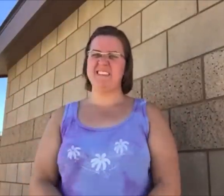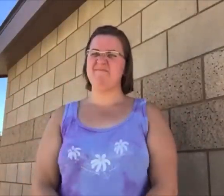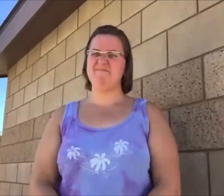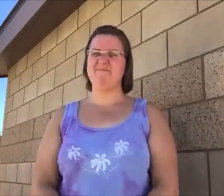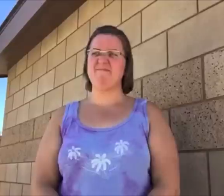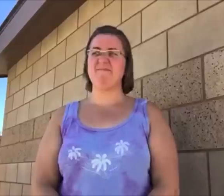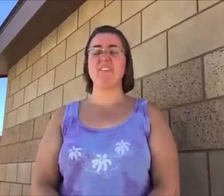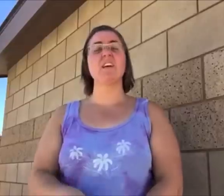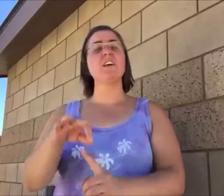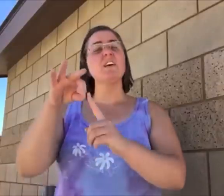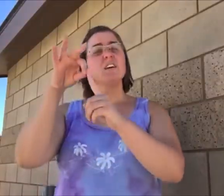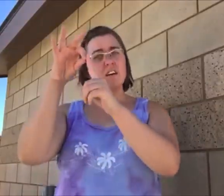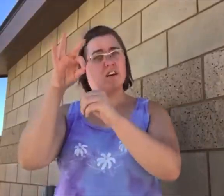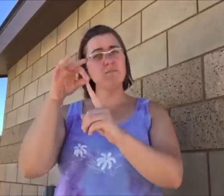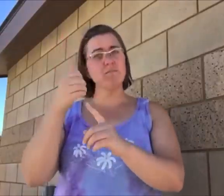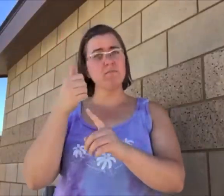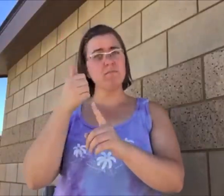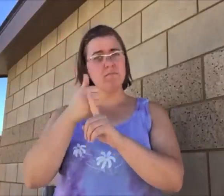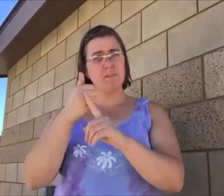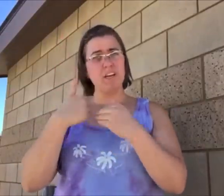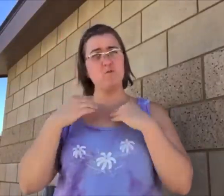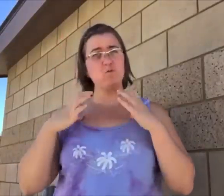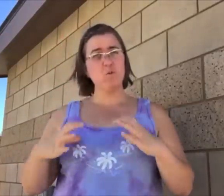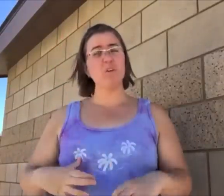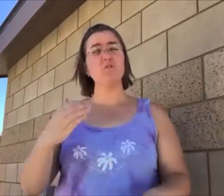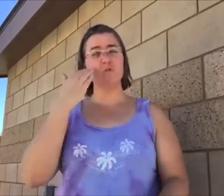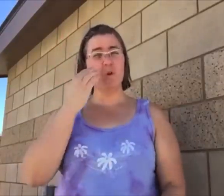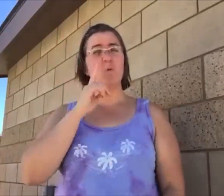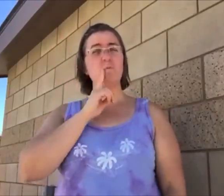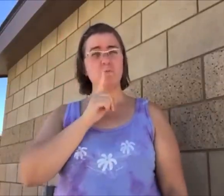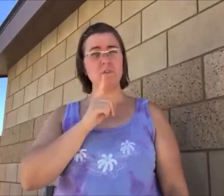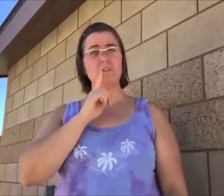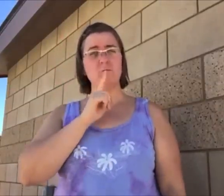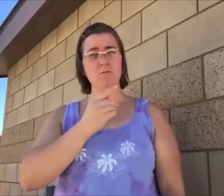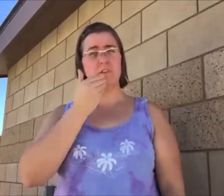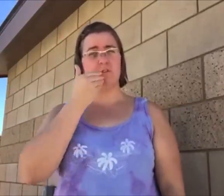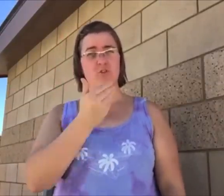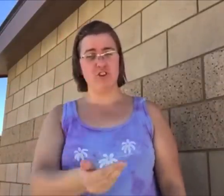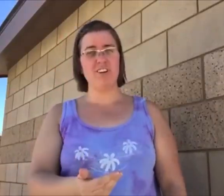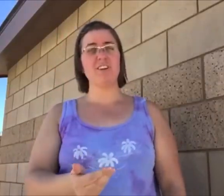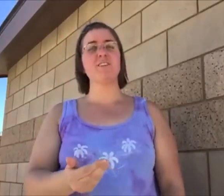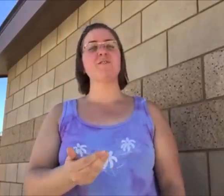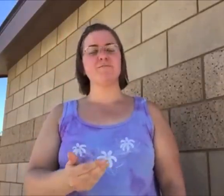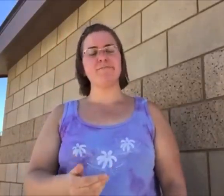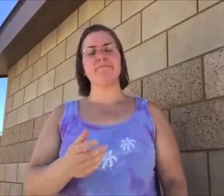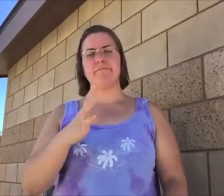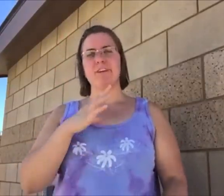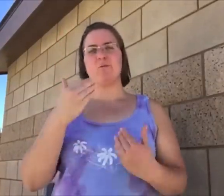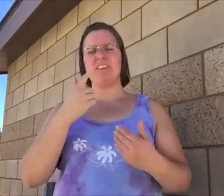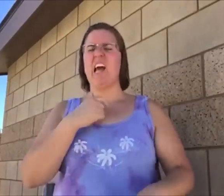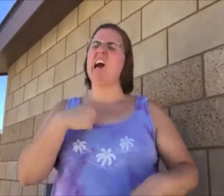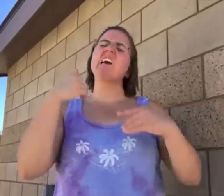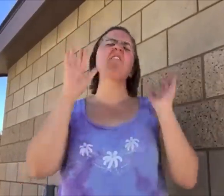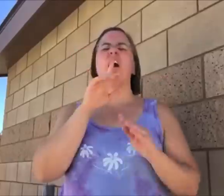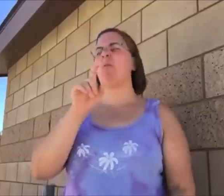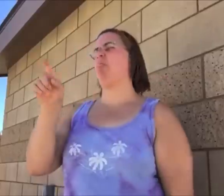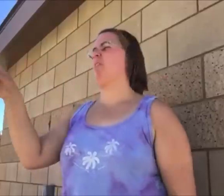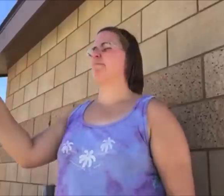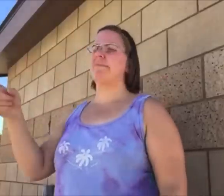Unless you have a REALLY good working relationship with the consumer, then you can maybe get away